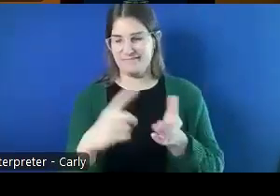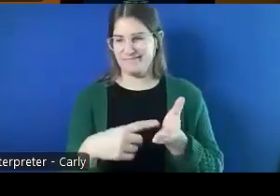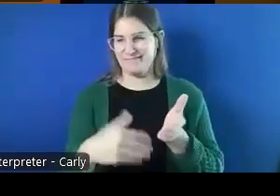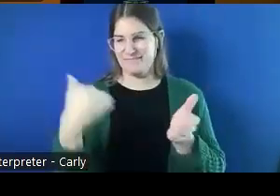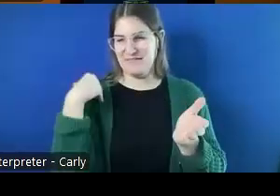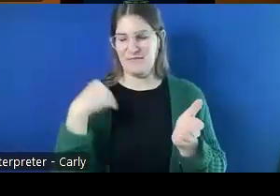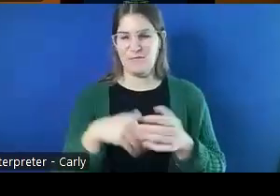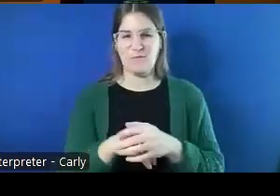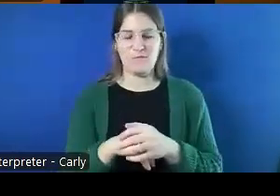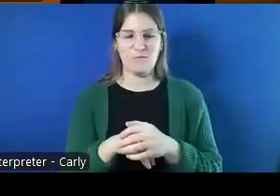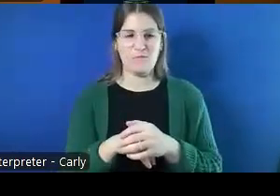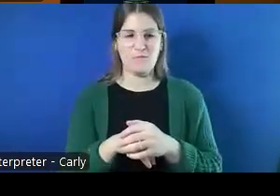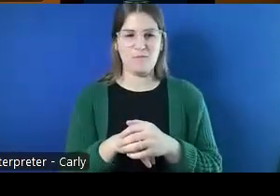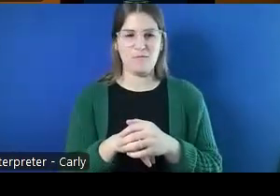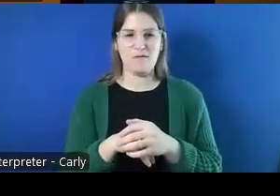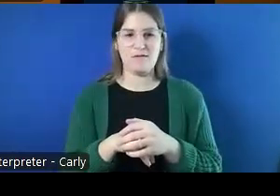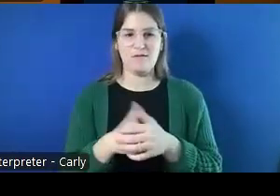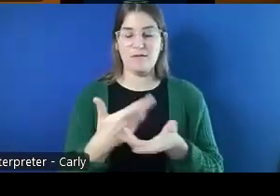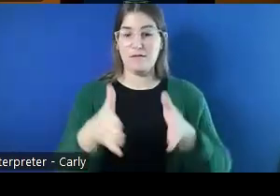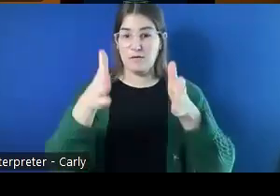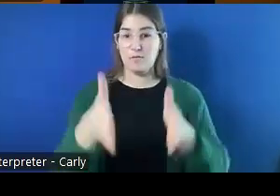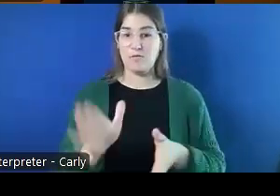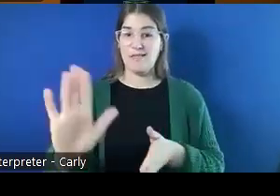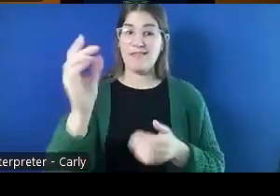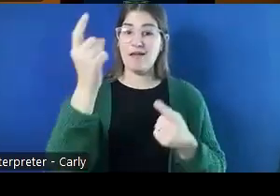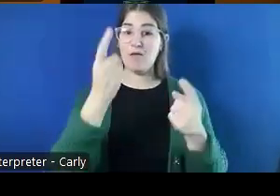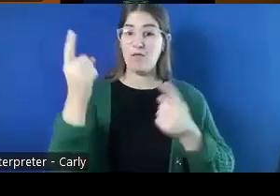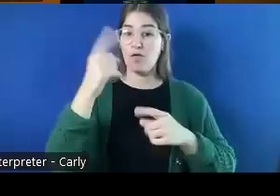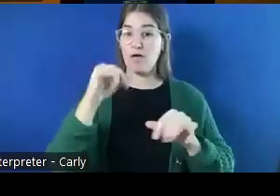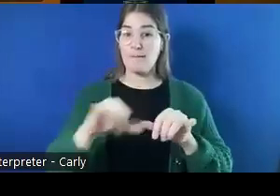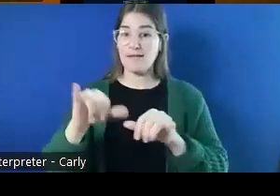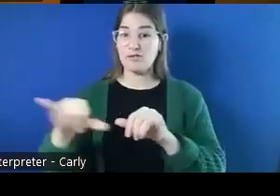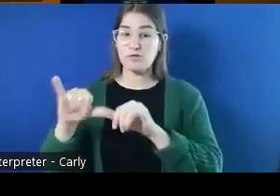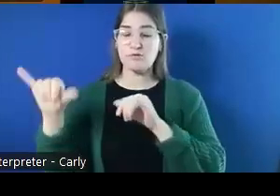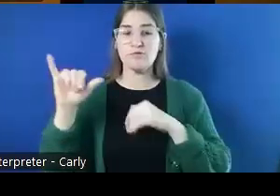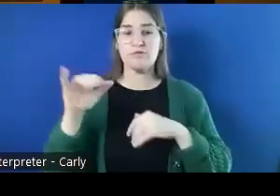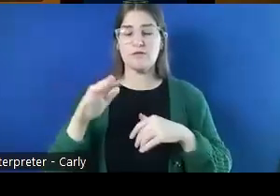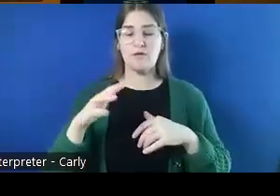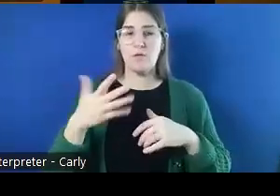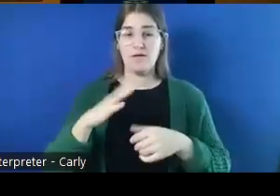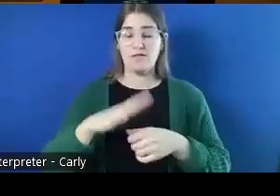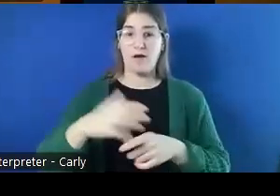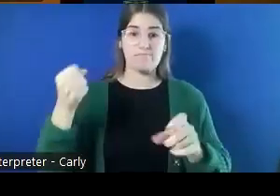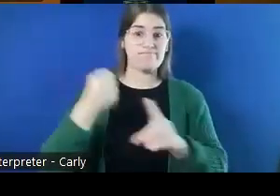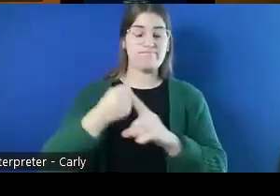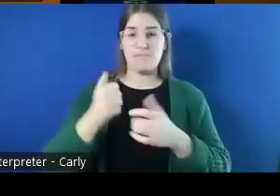down a person's thought patterns and and how they are responding to stress in in those moments and